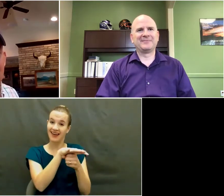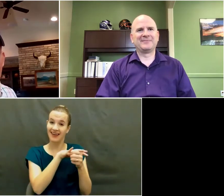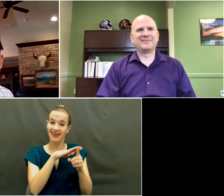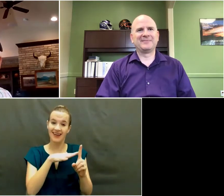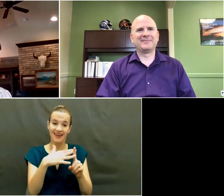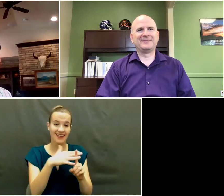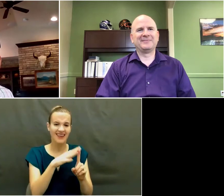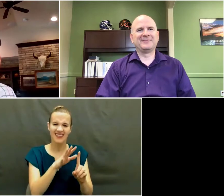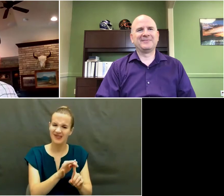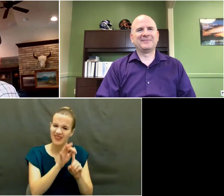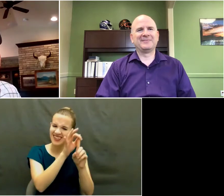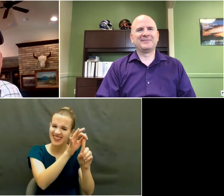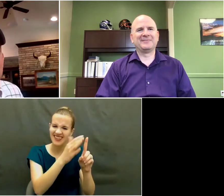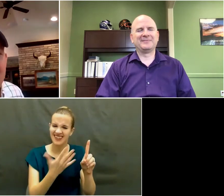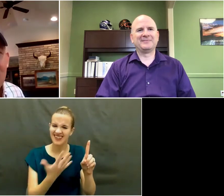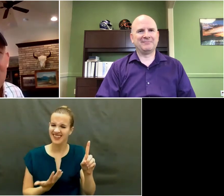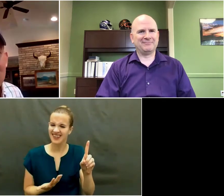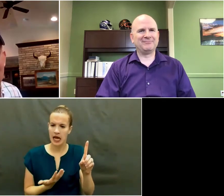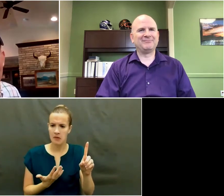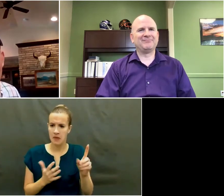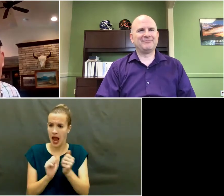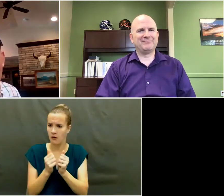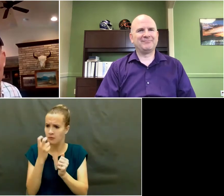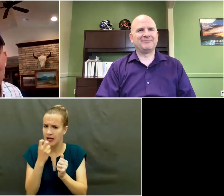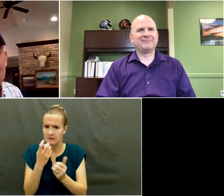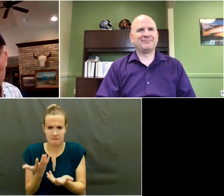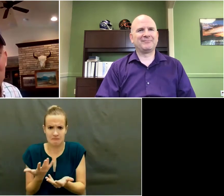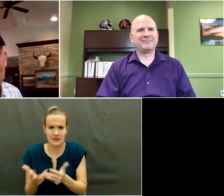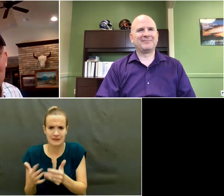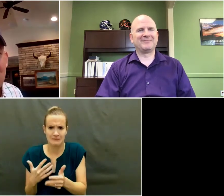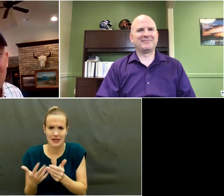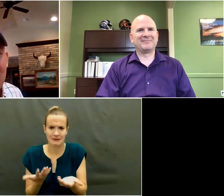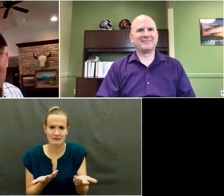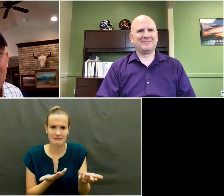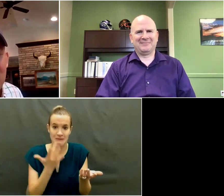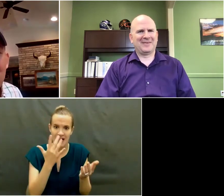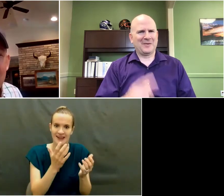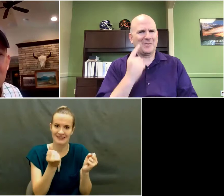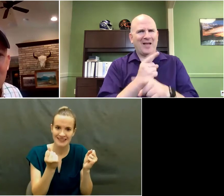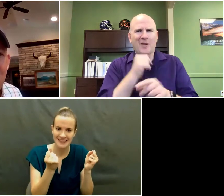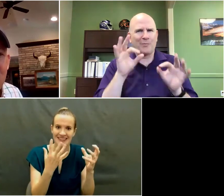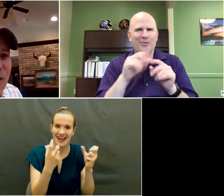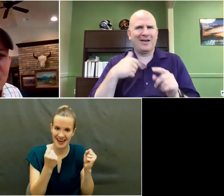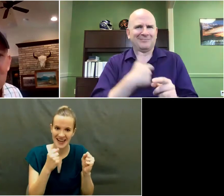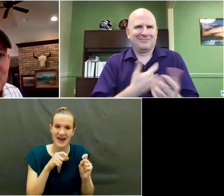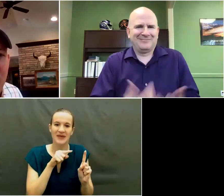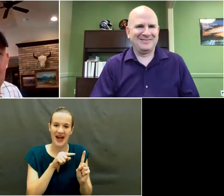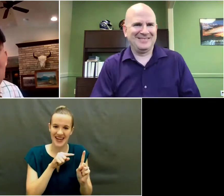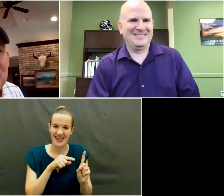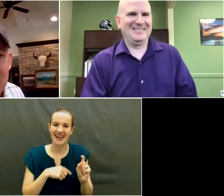completely tailored to, to communication in a way that we're not used to. used to.